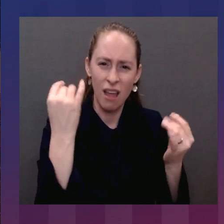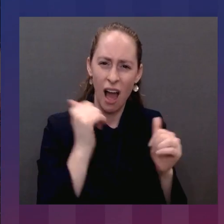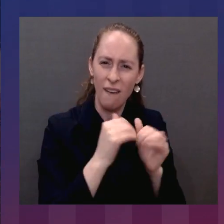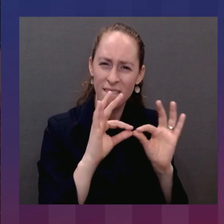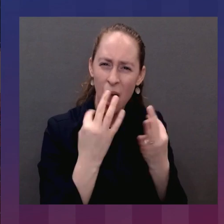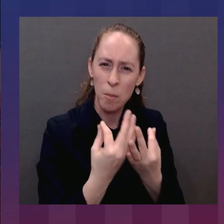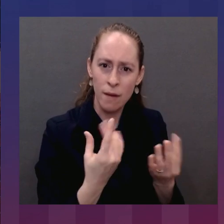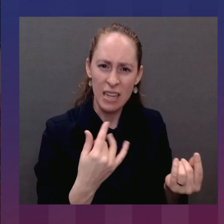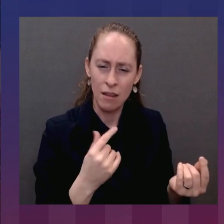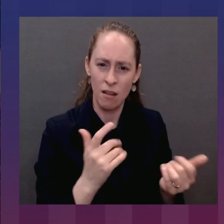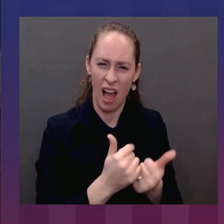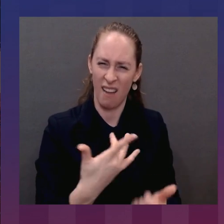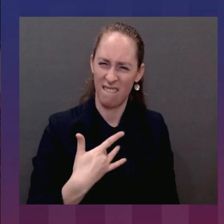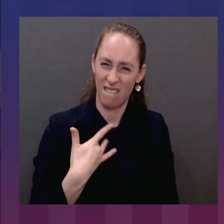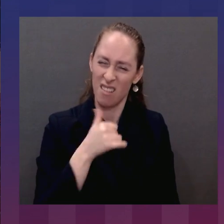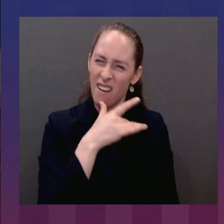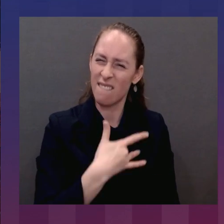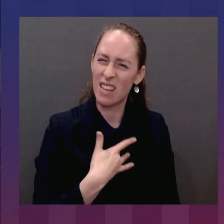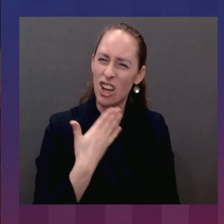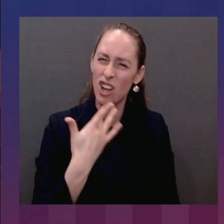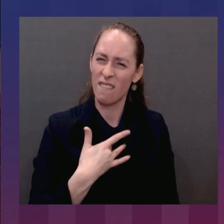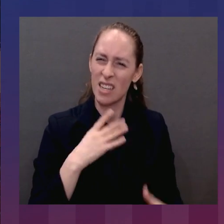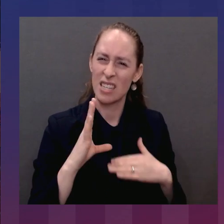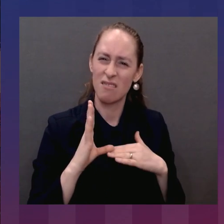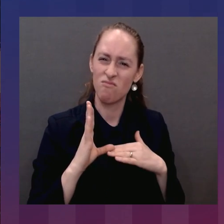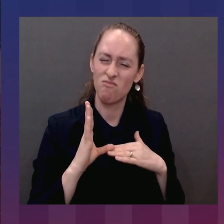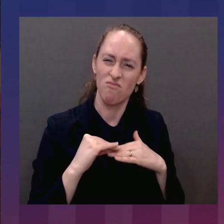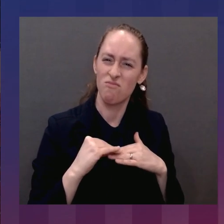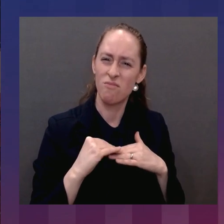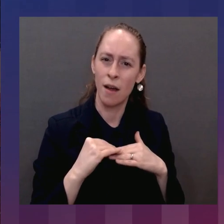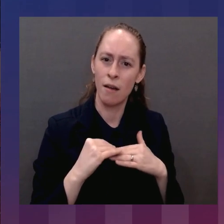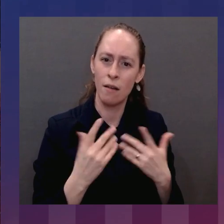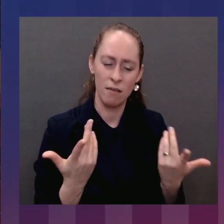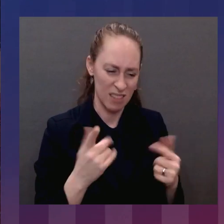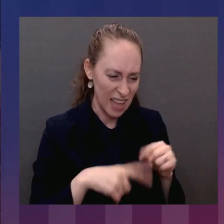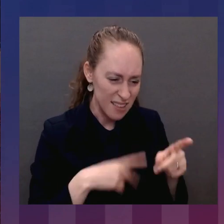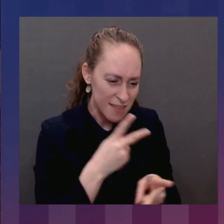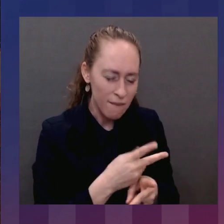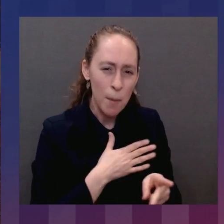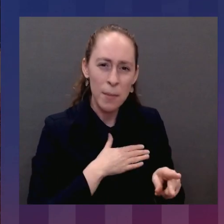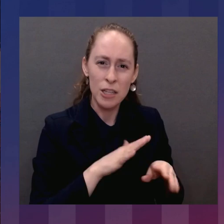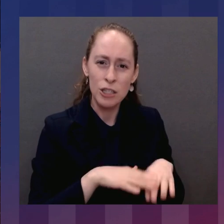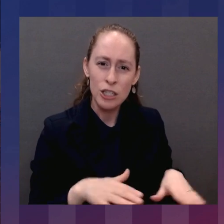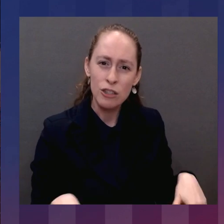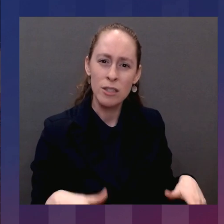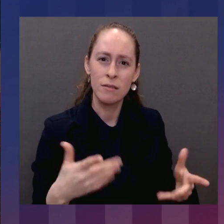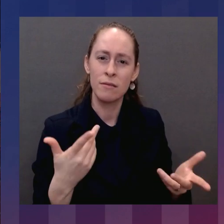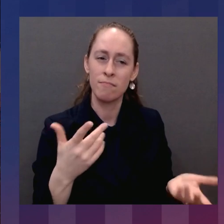to be the parent you expect to be. I really mean it, think about that. That's what I think about.